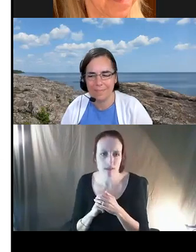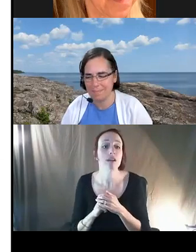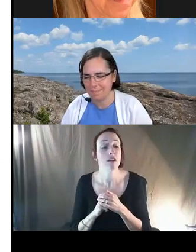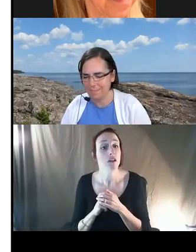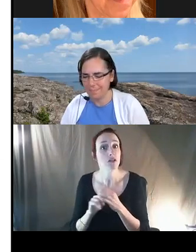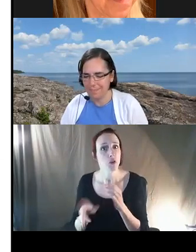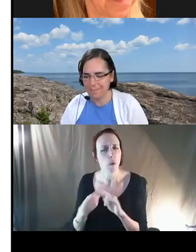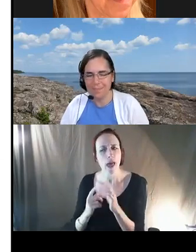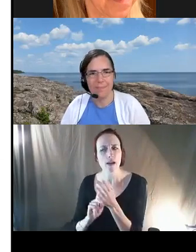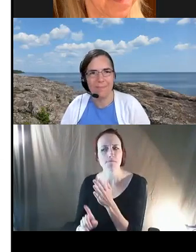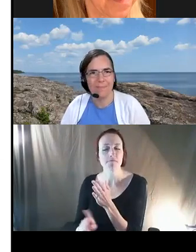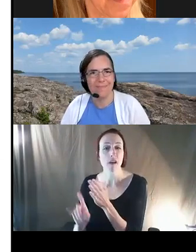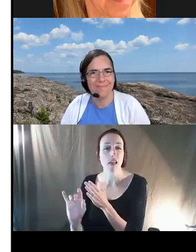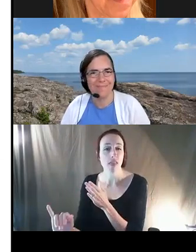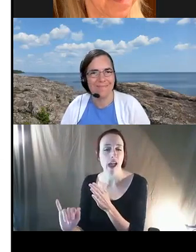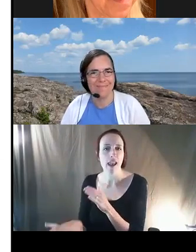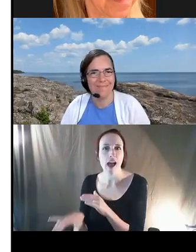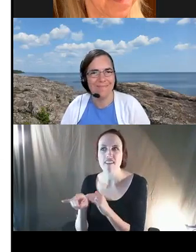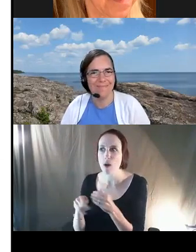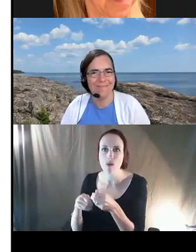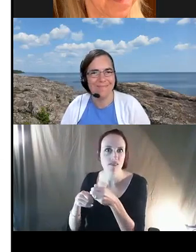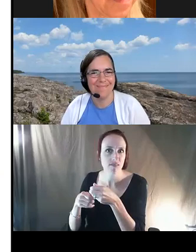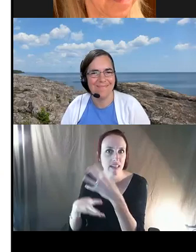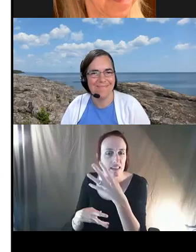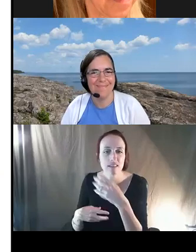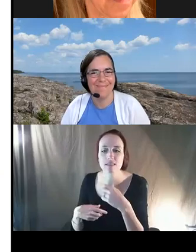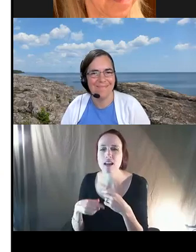many of you will go, oh, yeah, I know those --